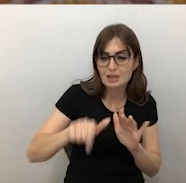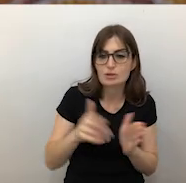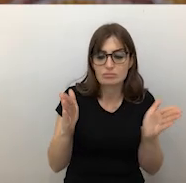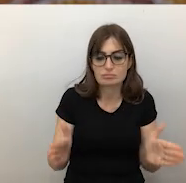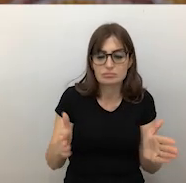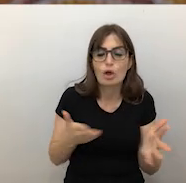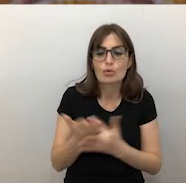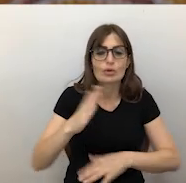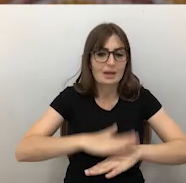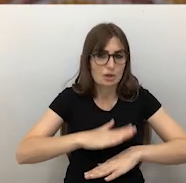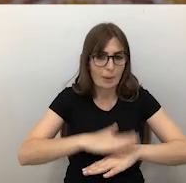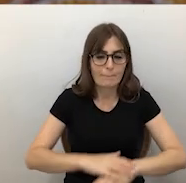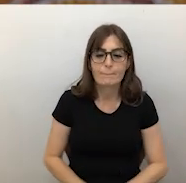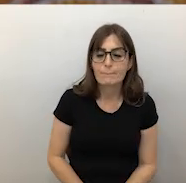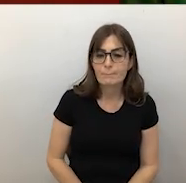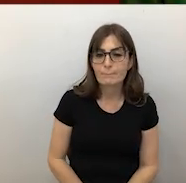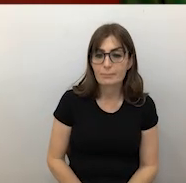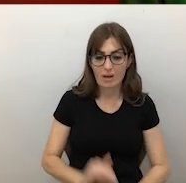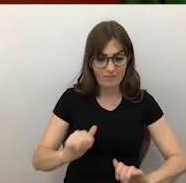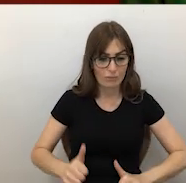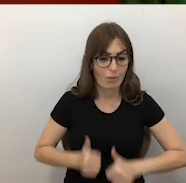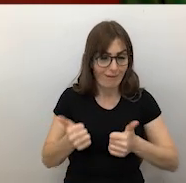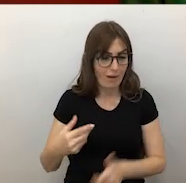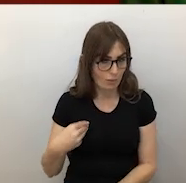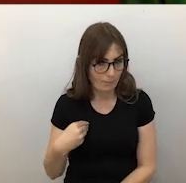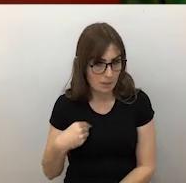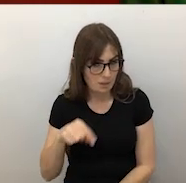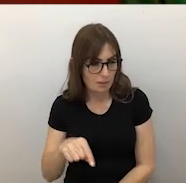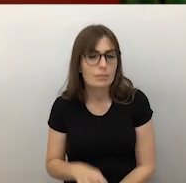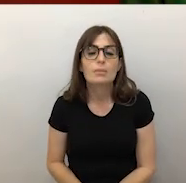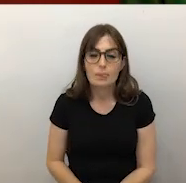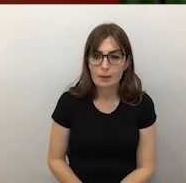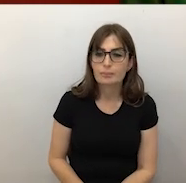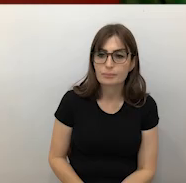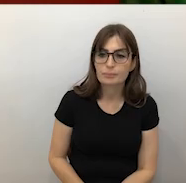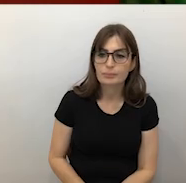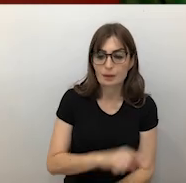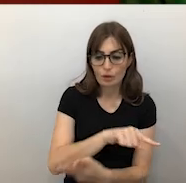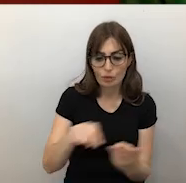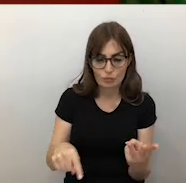or decrease in cash during the period. Referring to the Creative Arts Limited's cash flow statement,